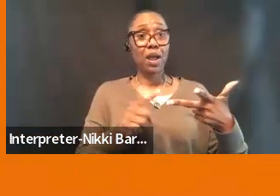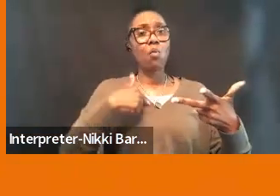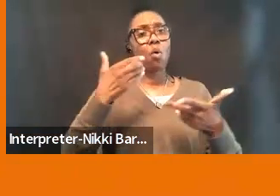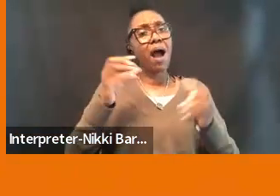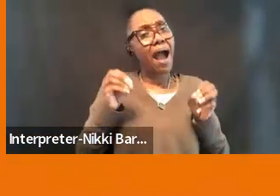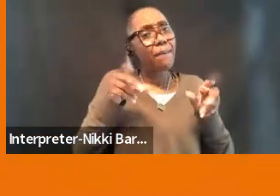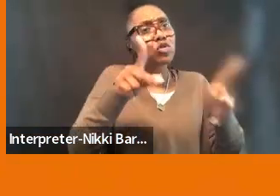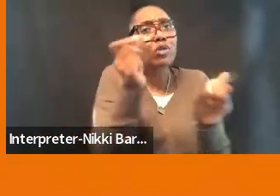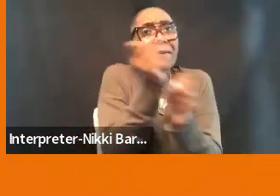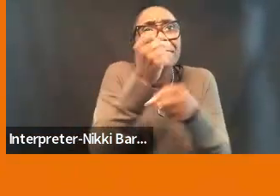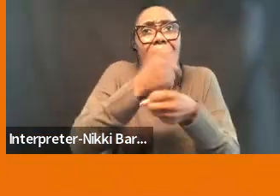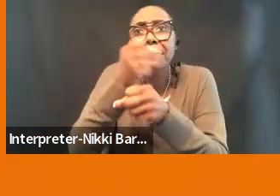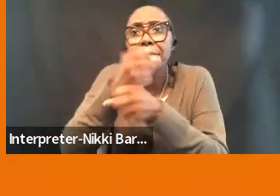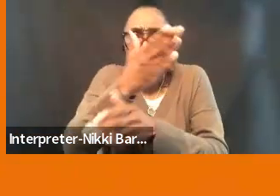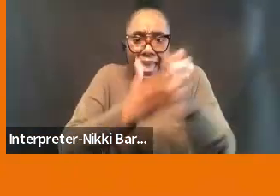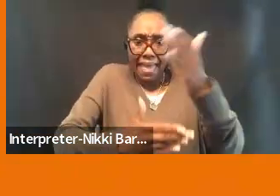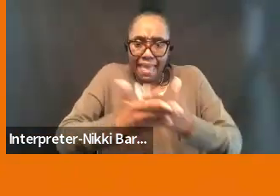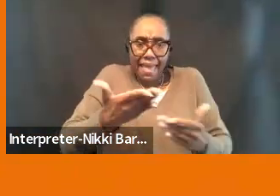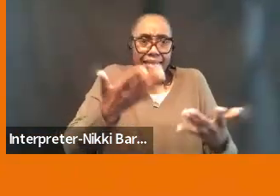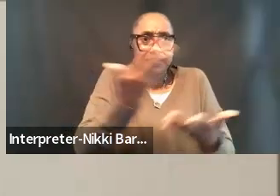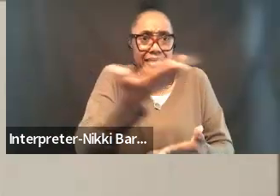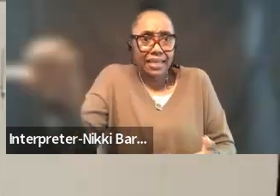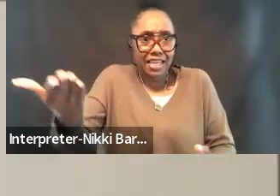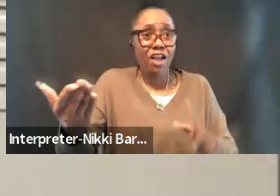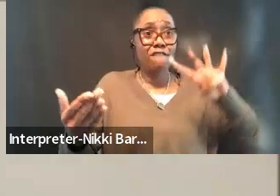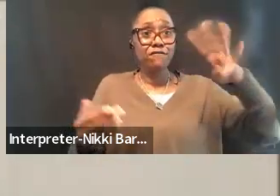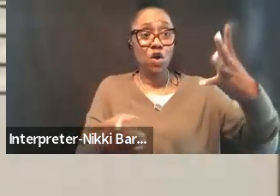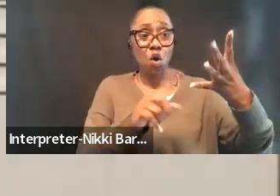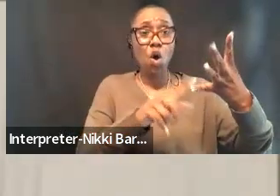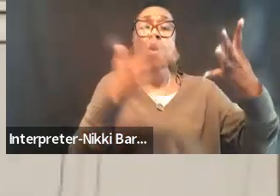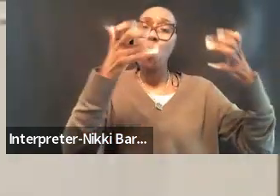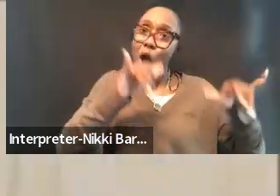4. Let's all have fun.